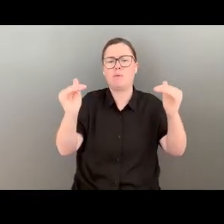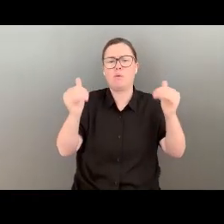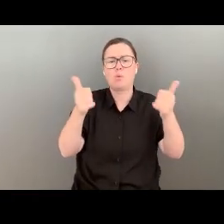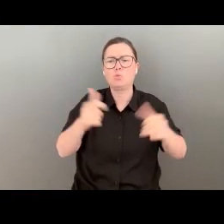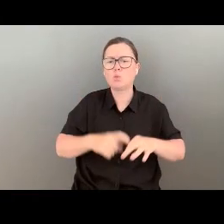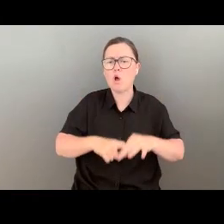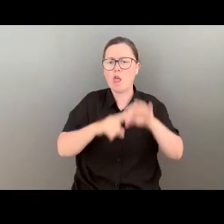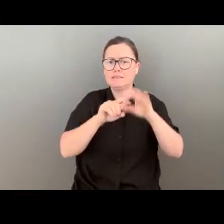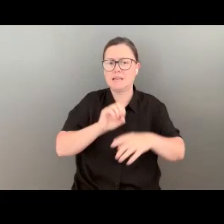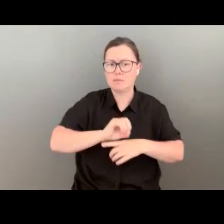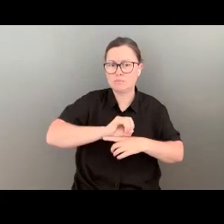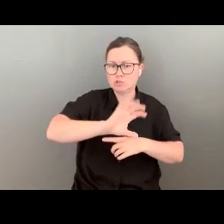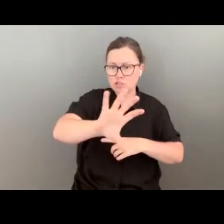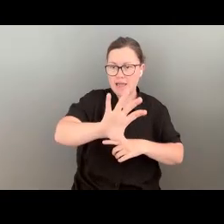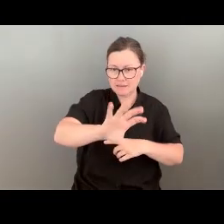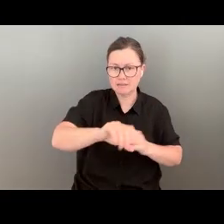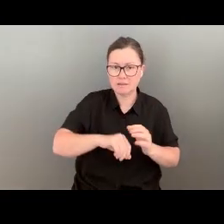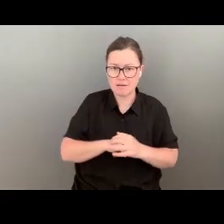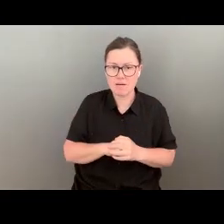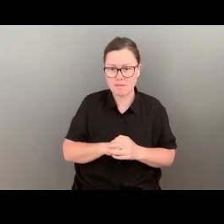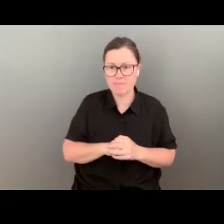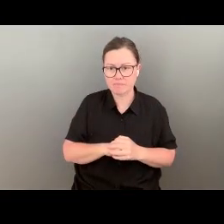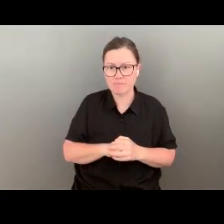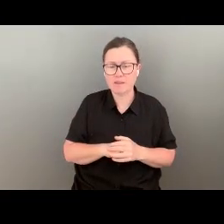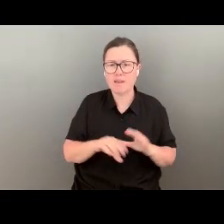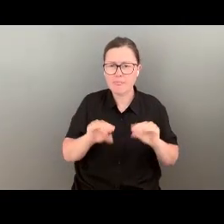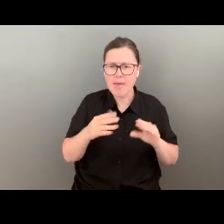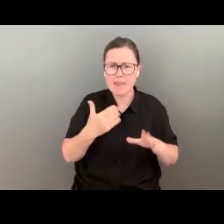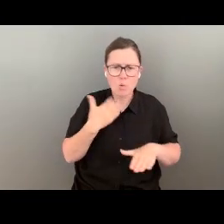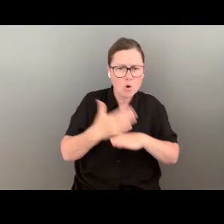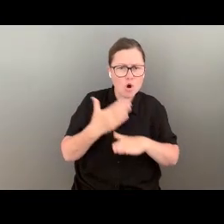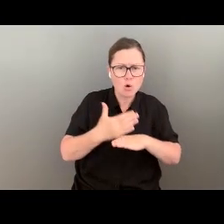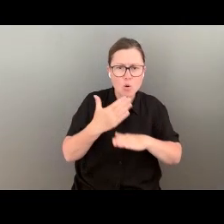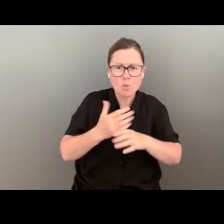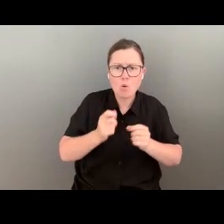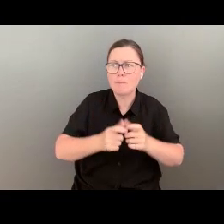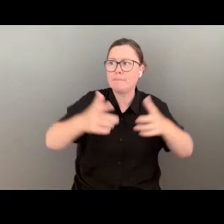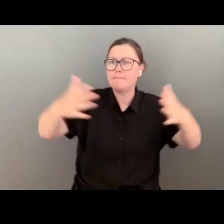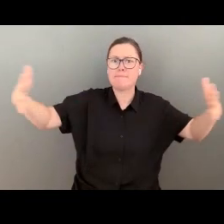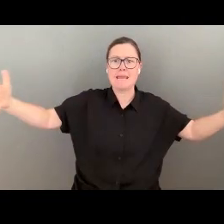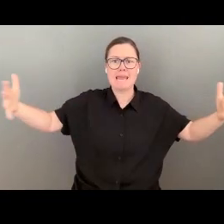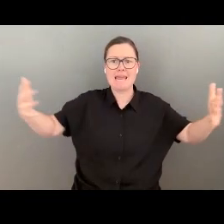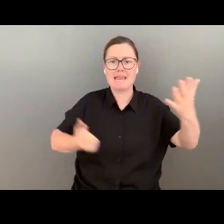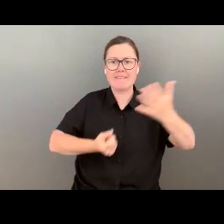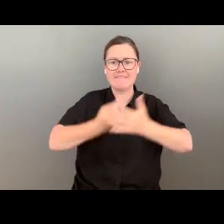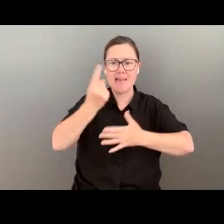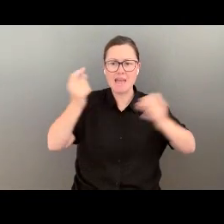in the scale of working on, large scale events, you realize that bed sheets are used for projection screens.